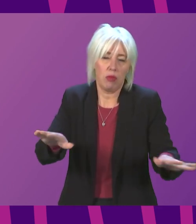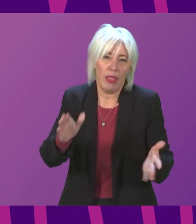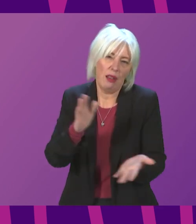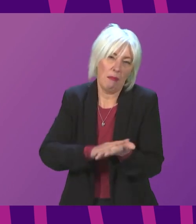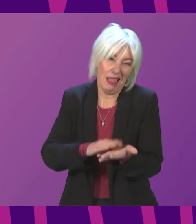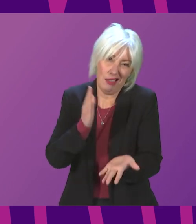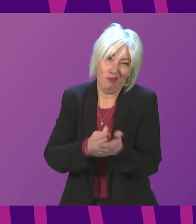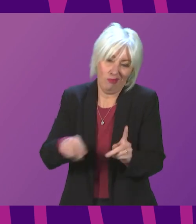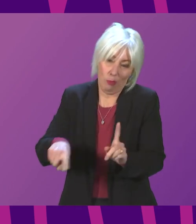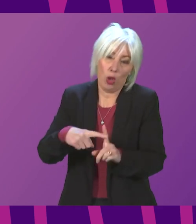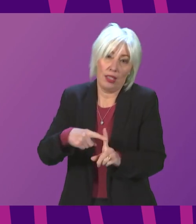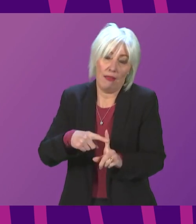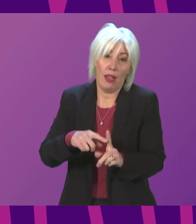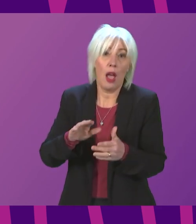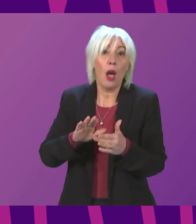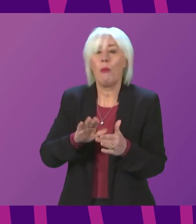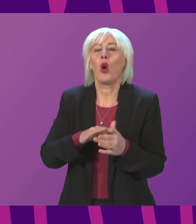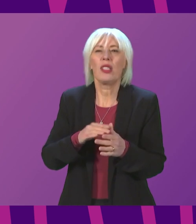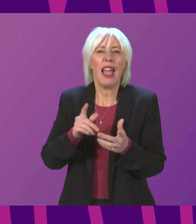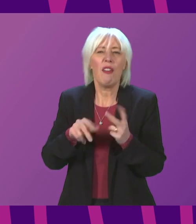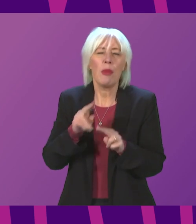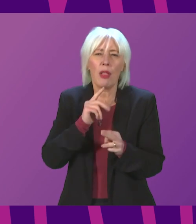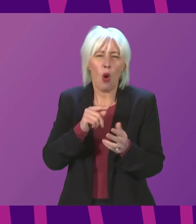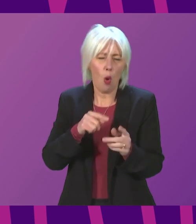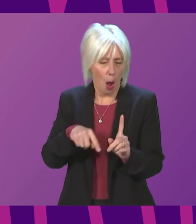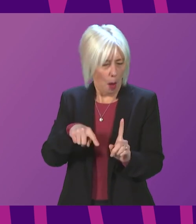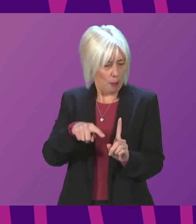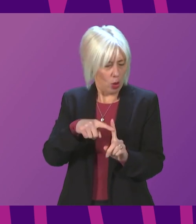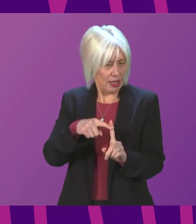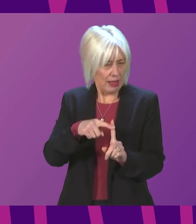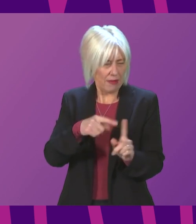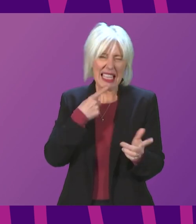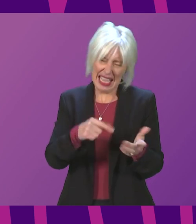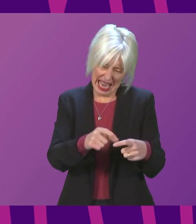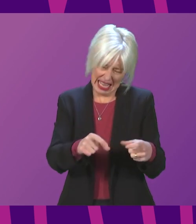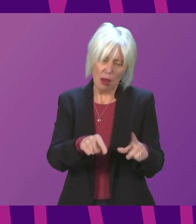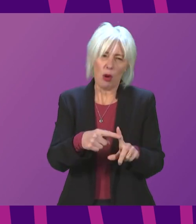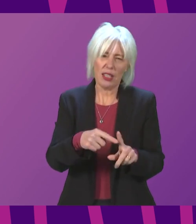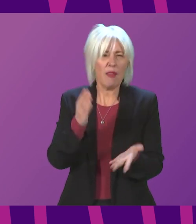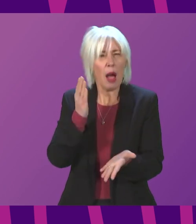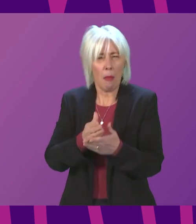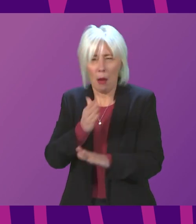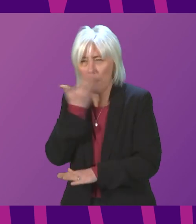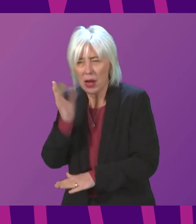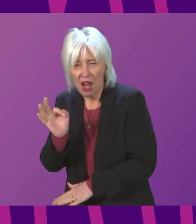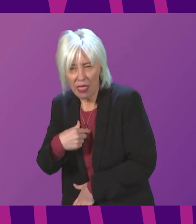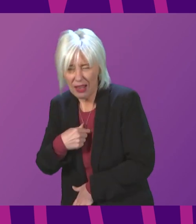because the false positive rate is so low. Working on the basis of a positive LFD test